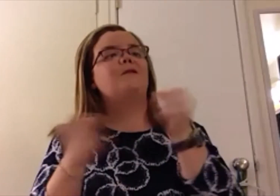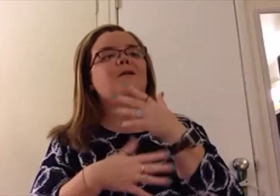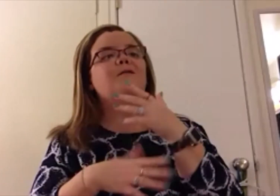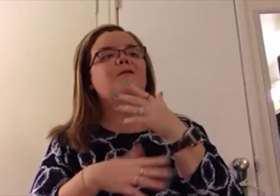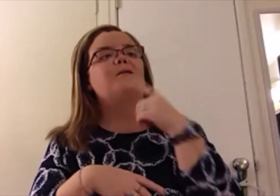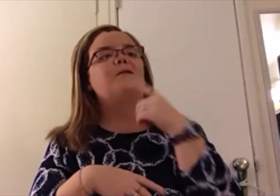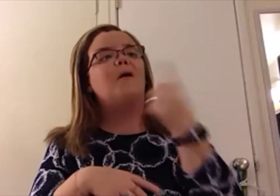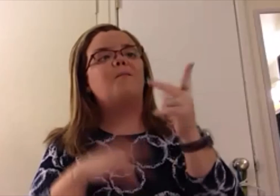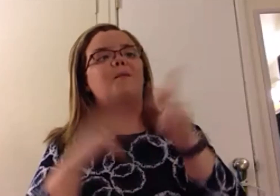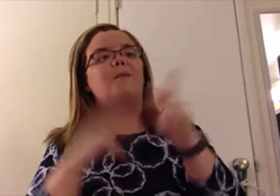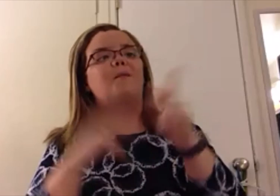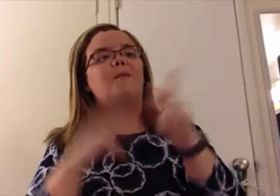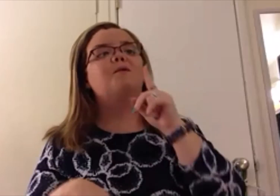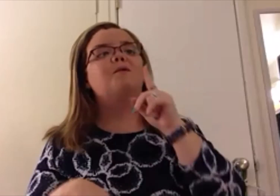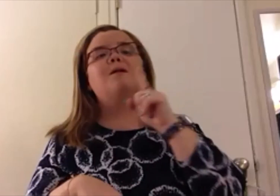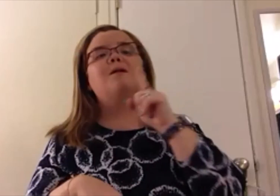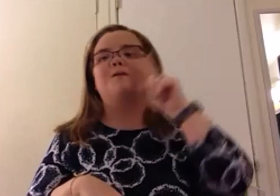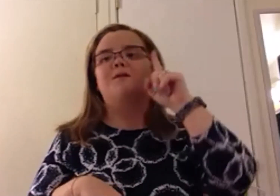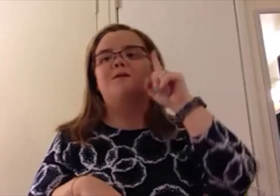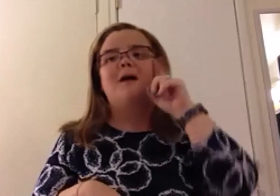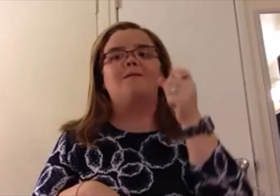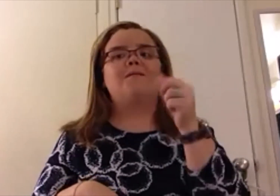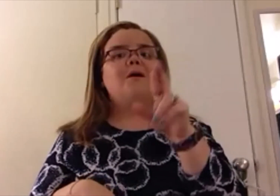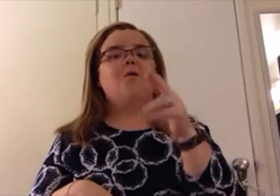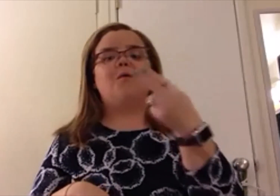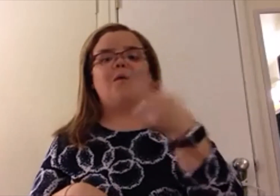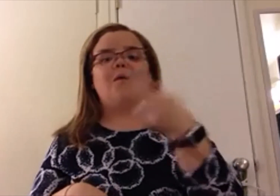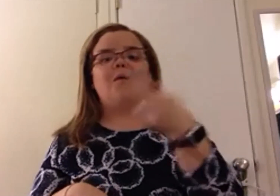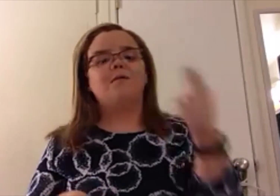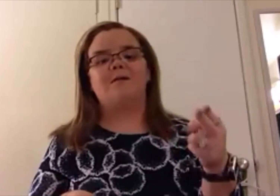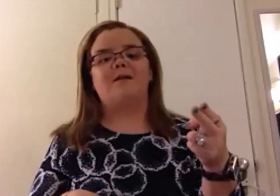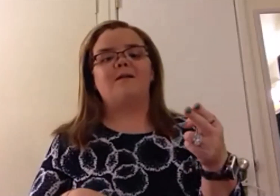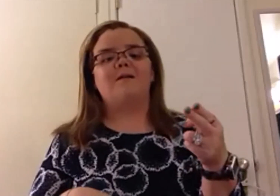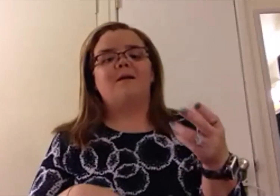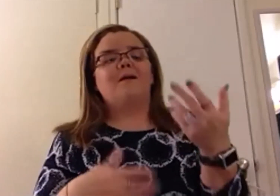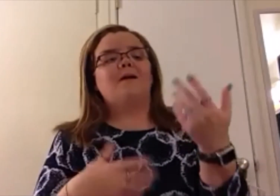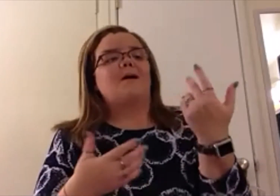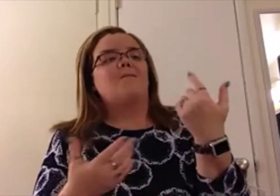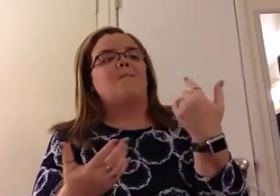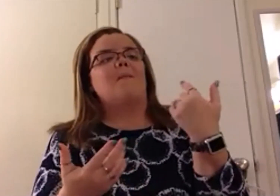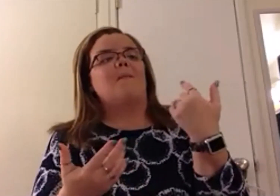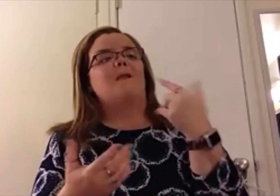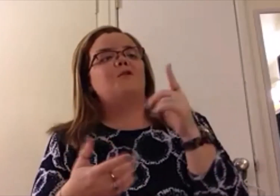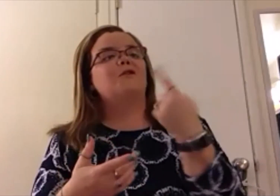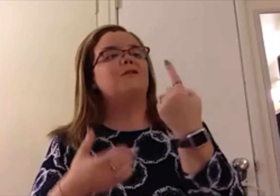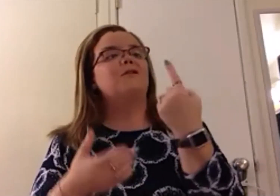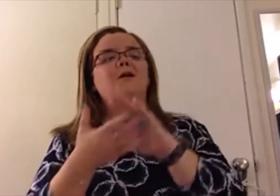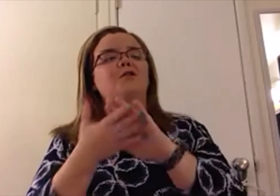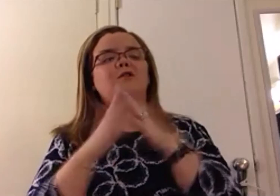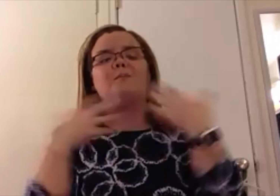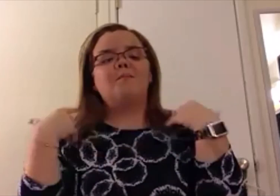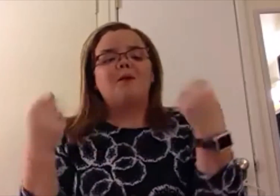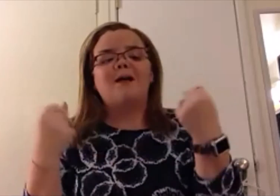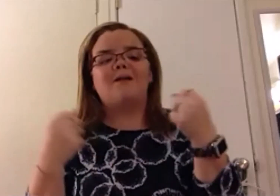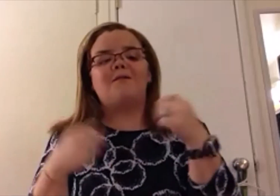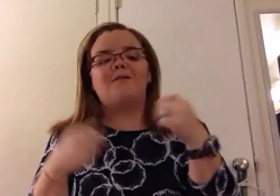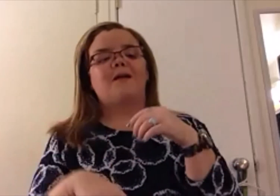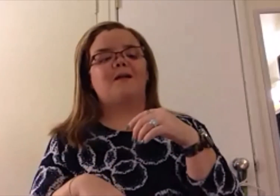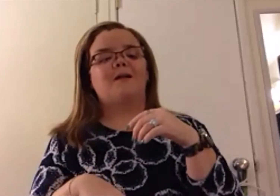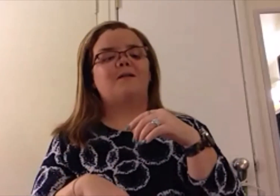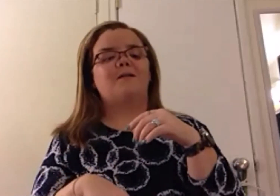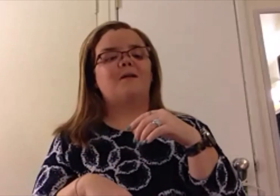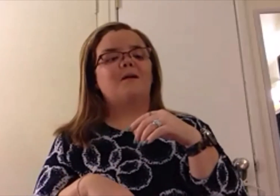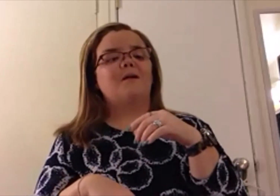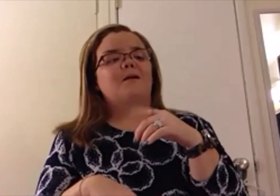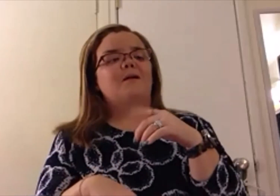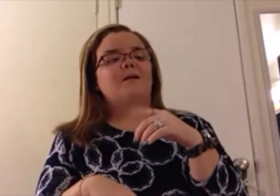to tell people that you're deaf or hard of hearing um just just be brave and you know